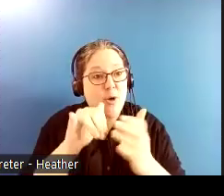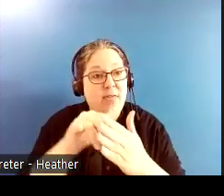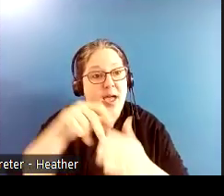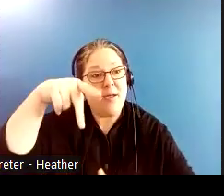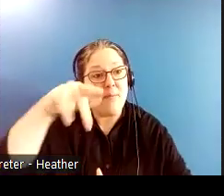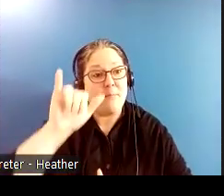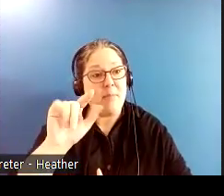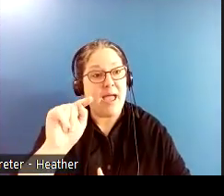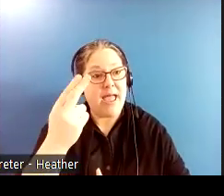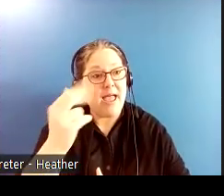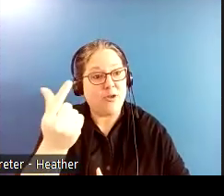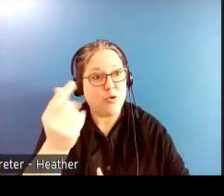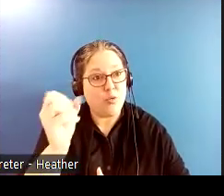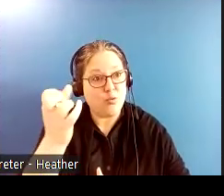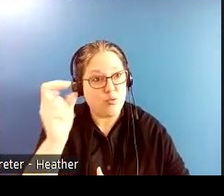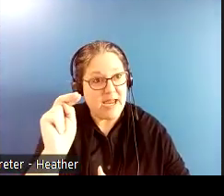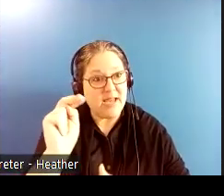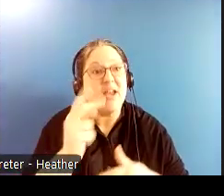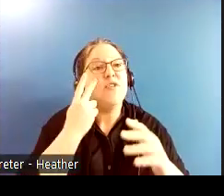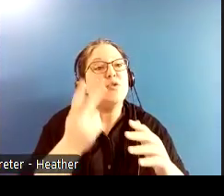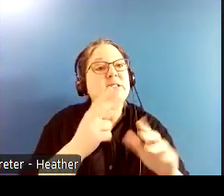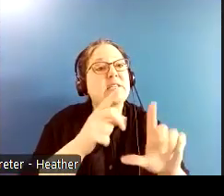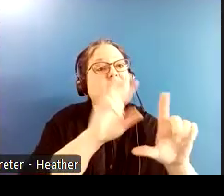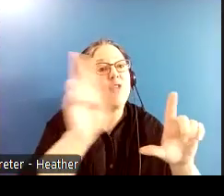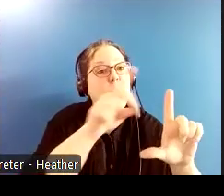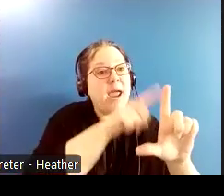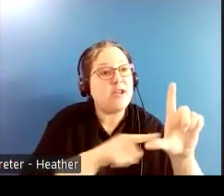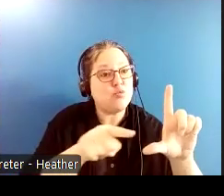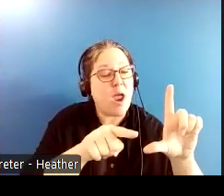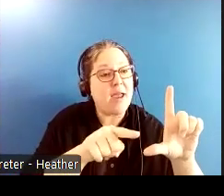which is if you have a right triangle in the middle, we can label the sides A, B,